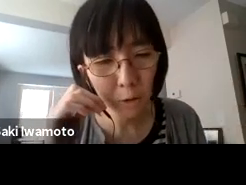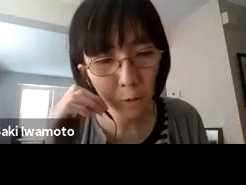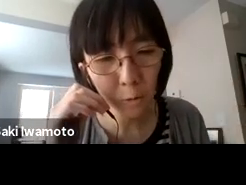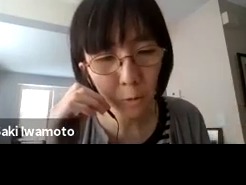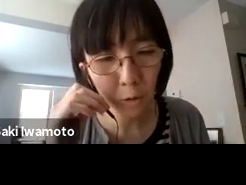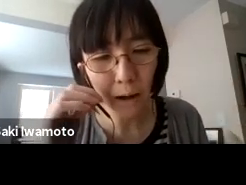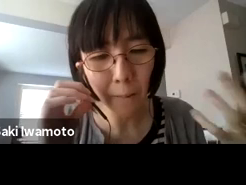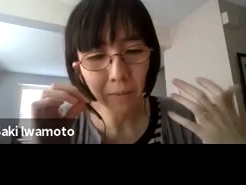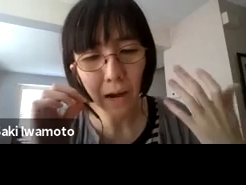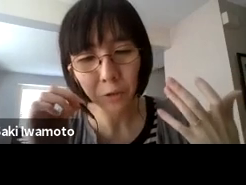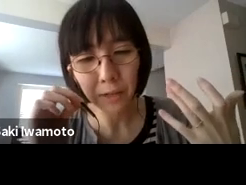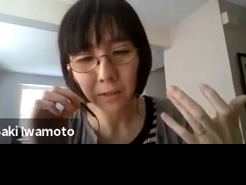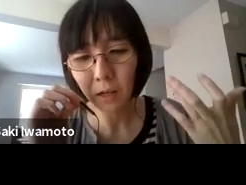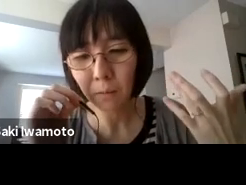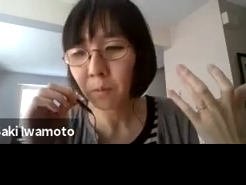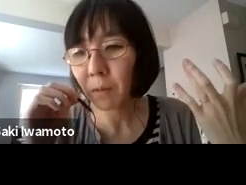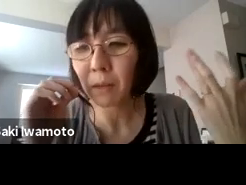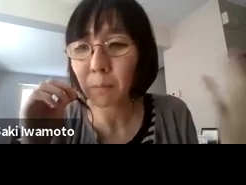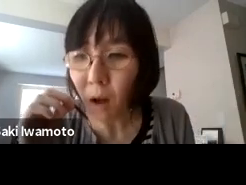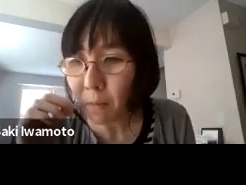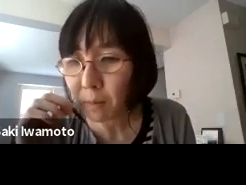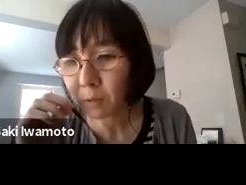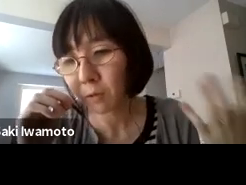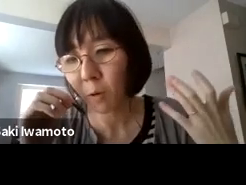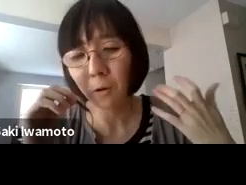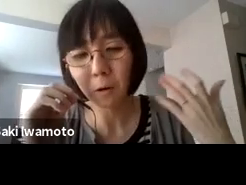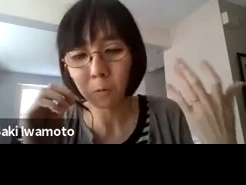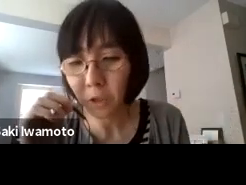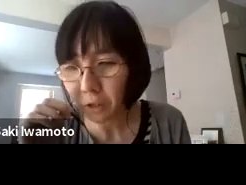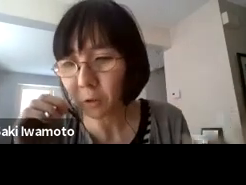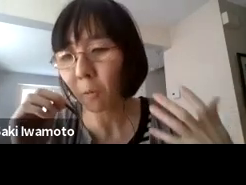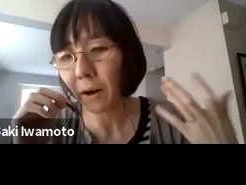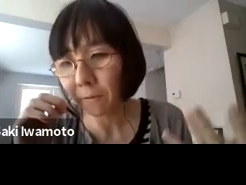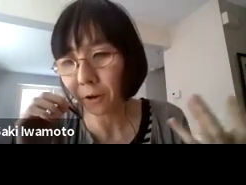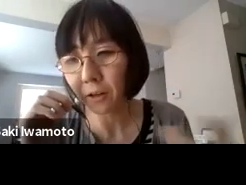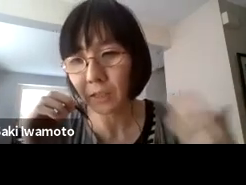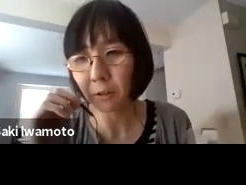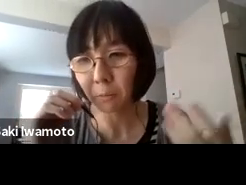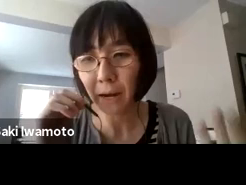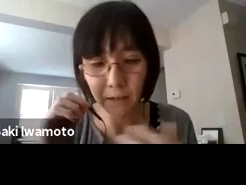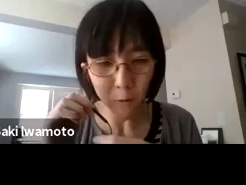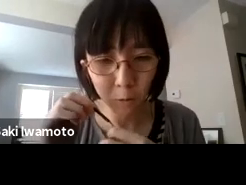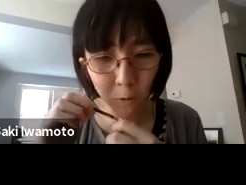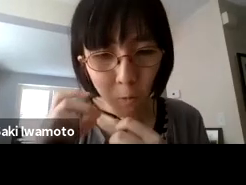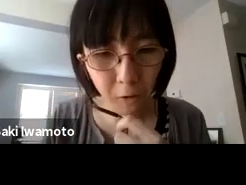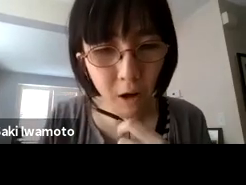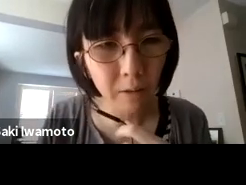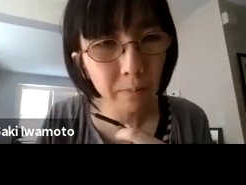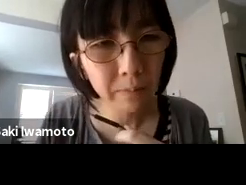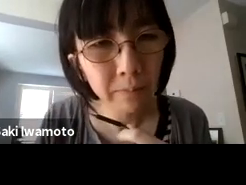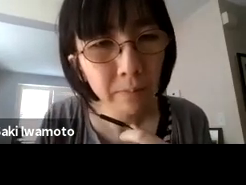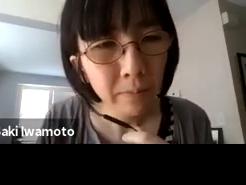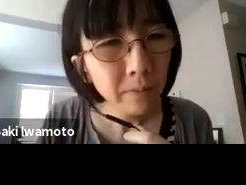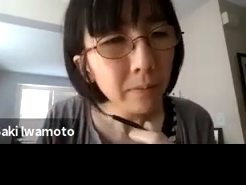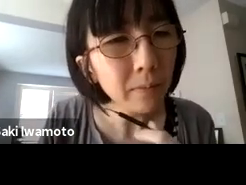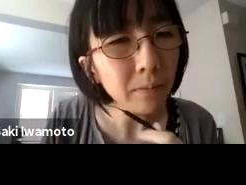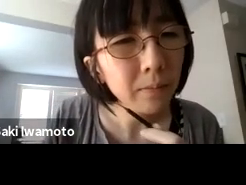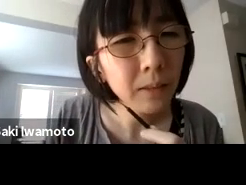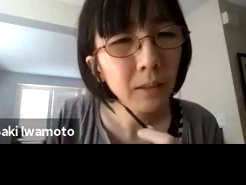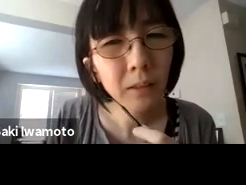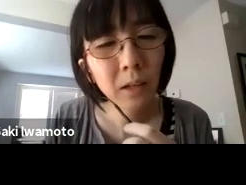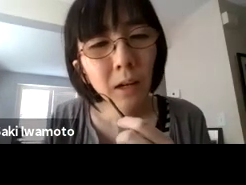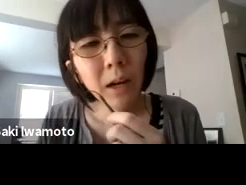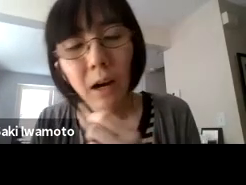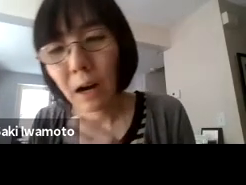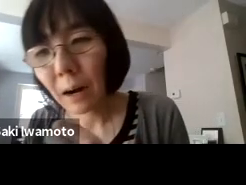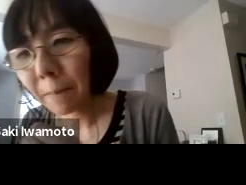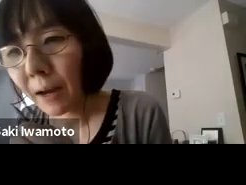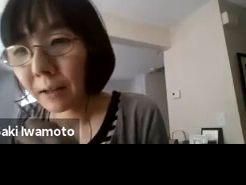strength to address the maybe the problems or concerns or whatever the child might need to also work on.